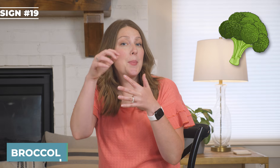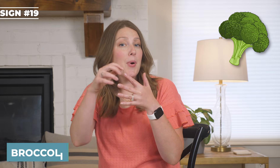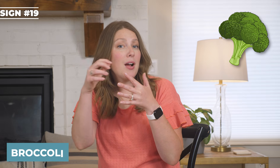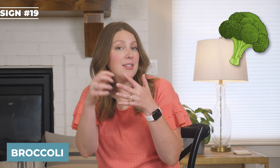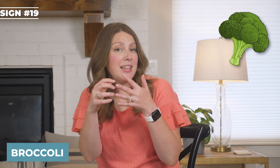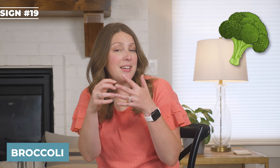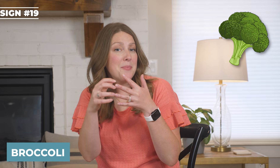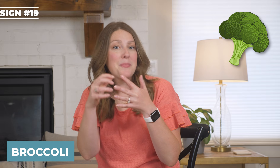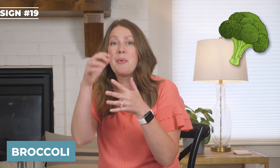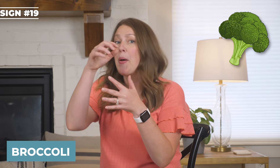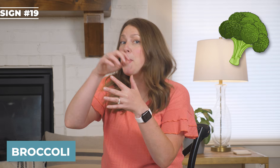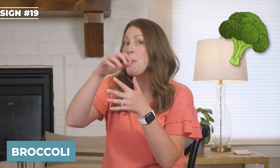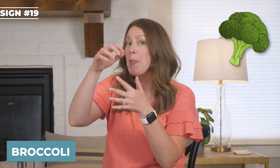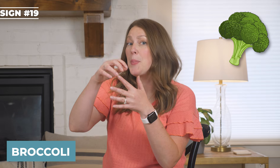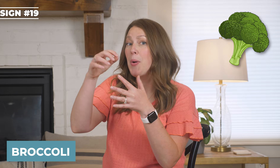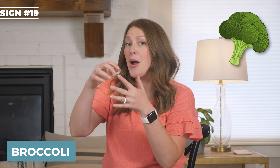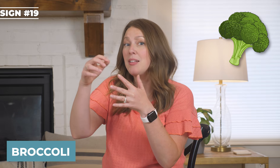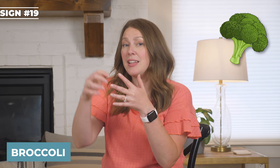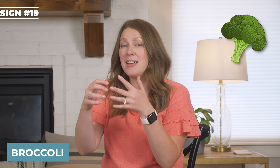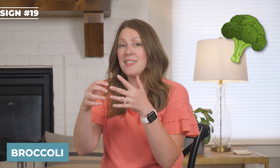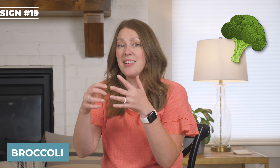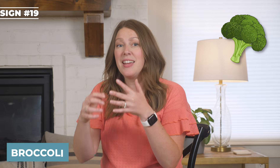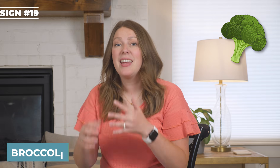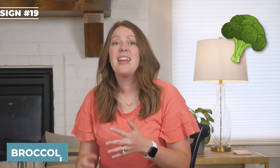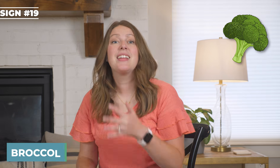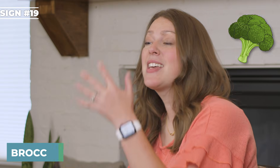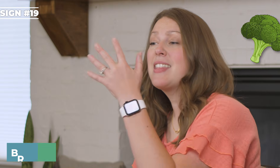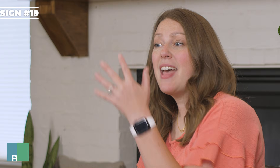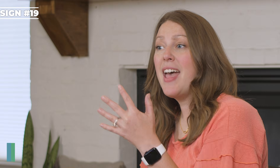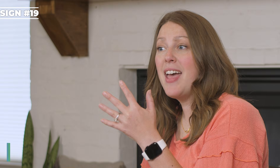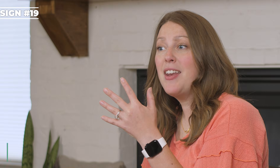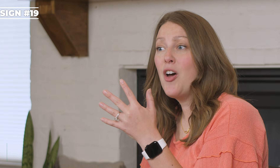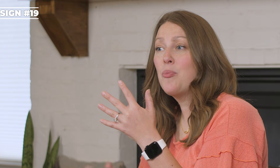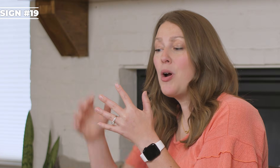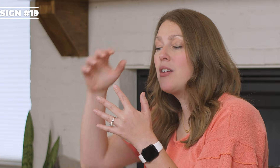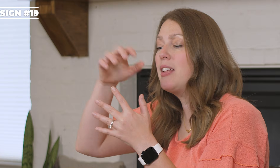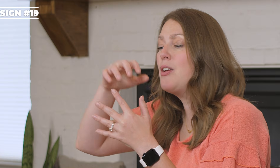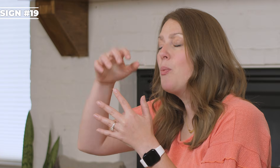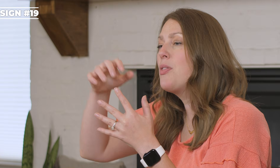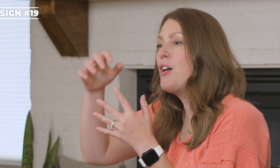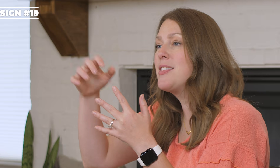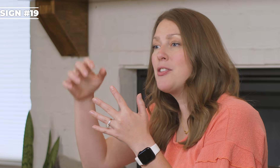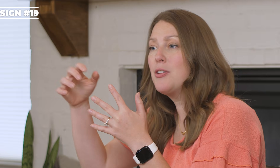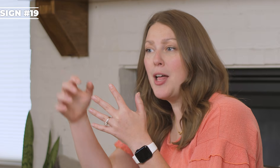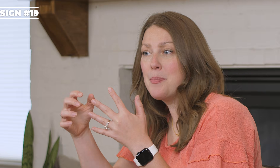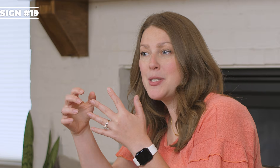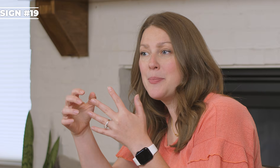Broccoli. It's like the head of broccoli with all its little clumps.